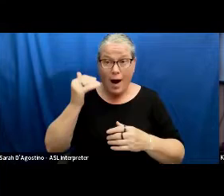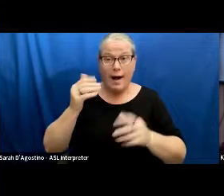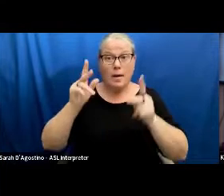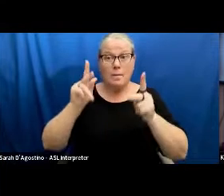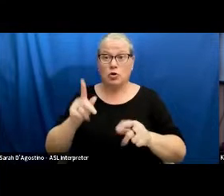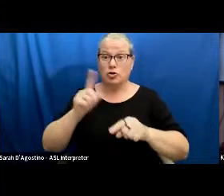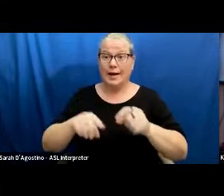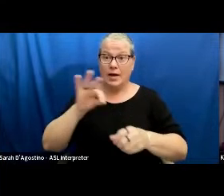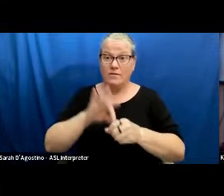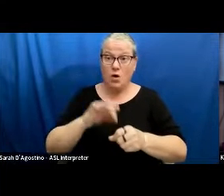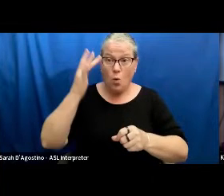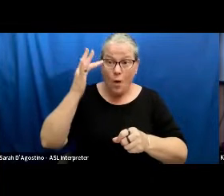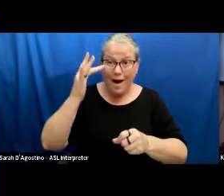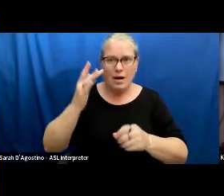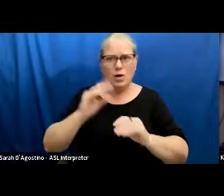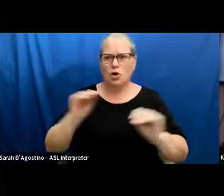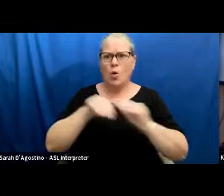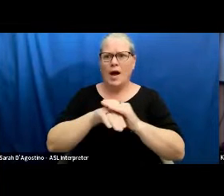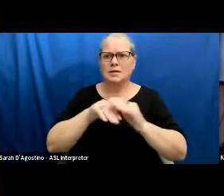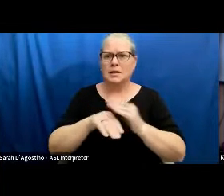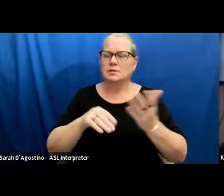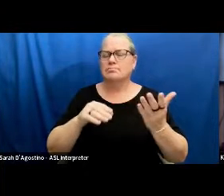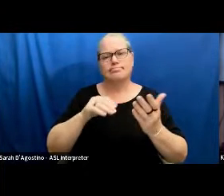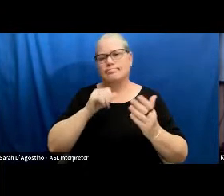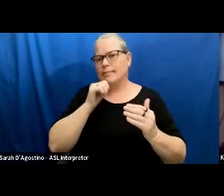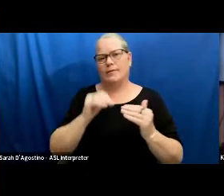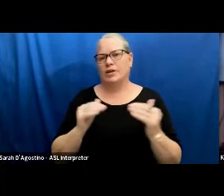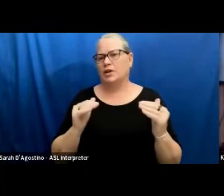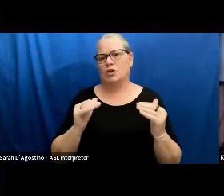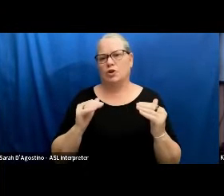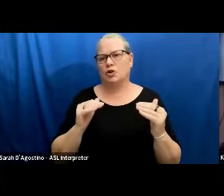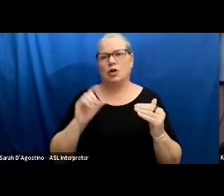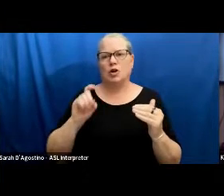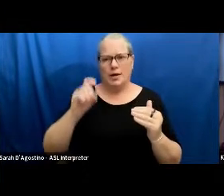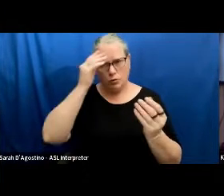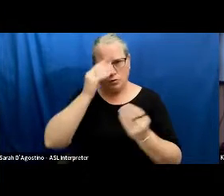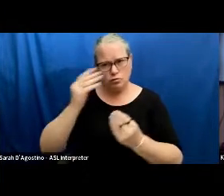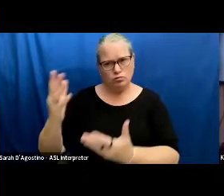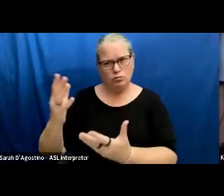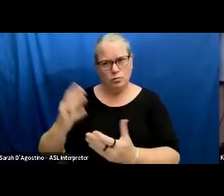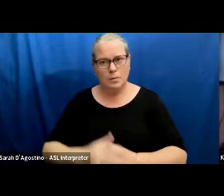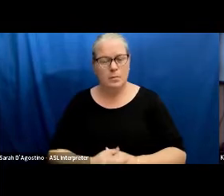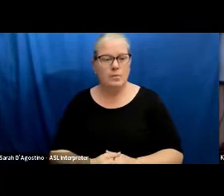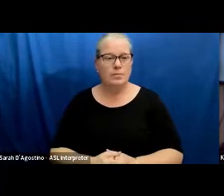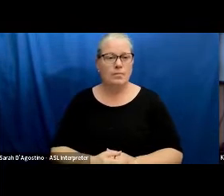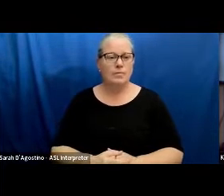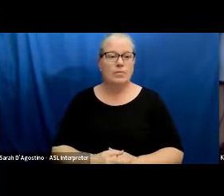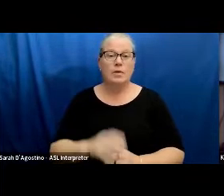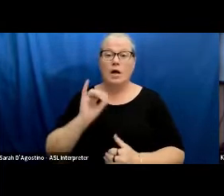so you may be wondering uh what these three laws do for voters with disabilities